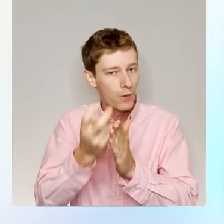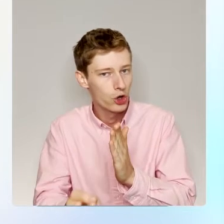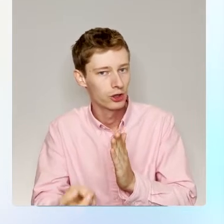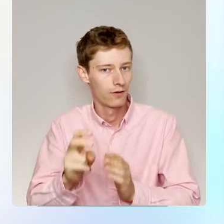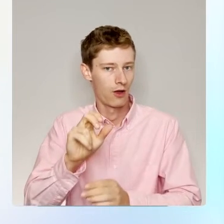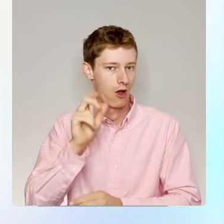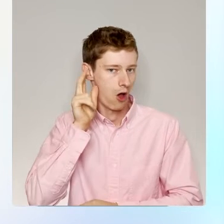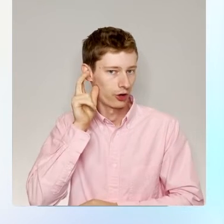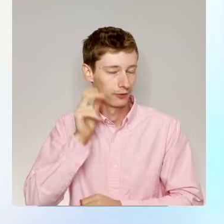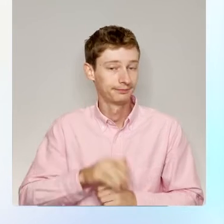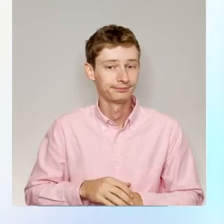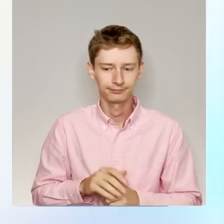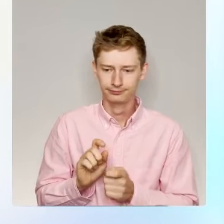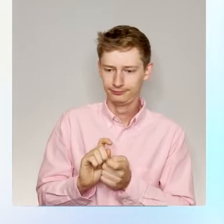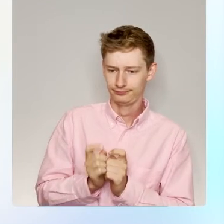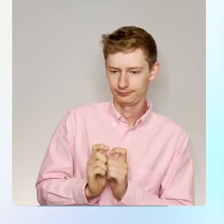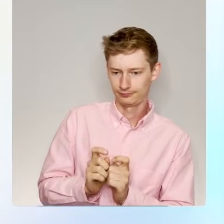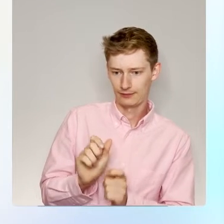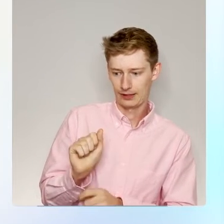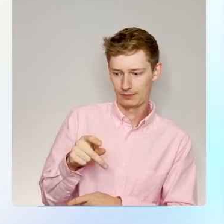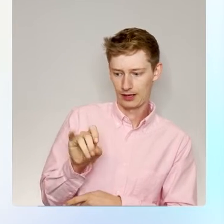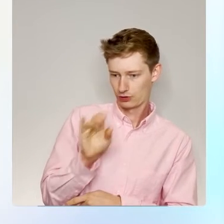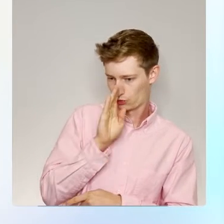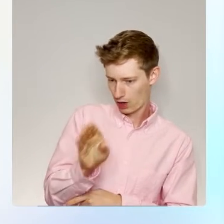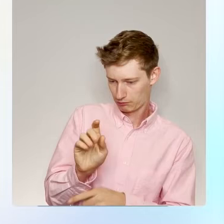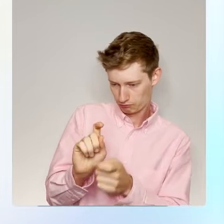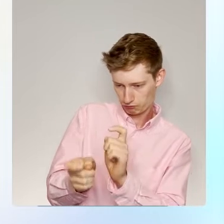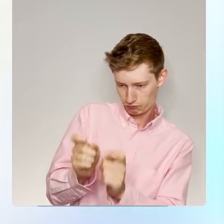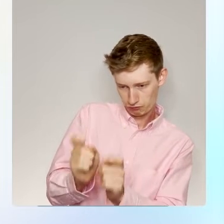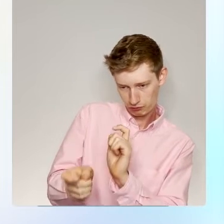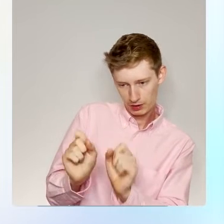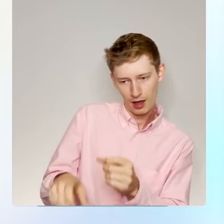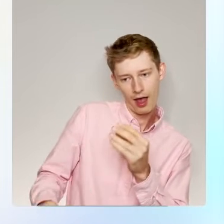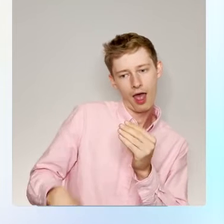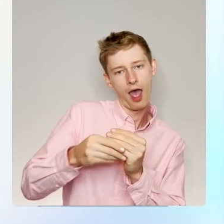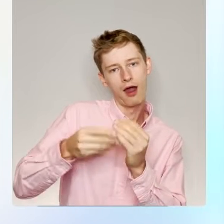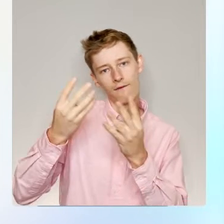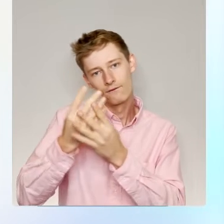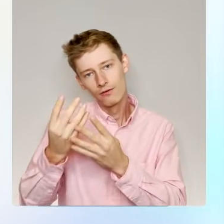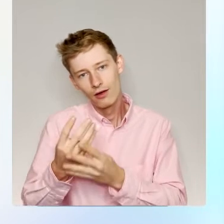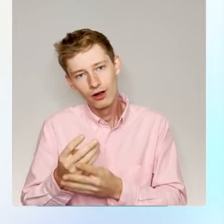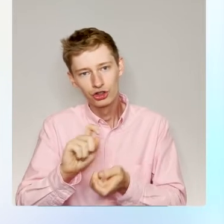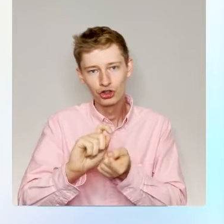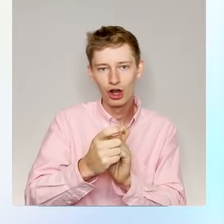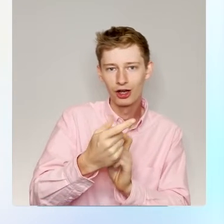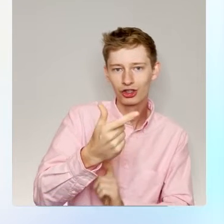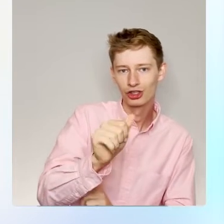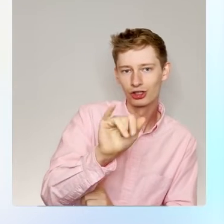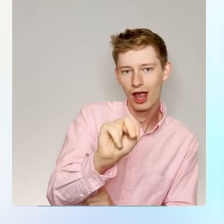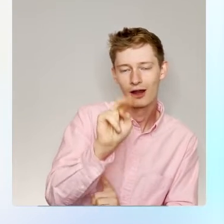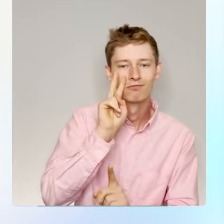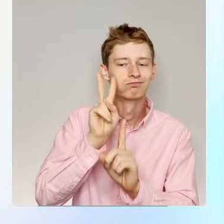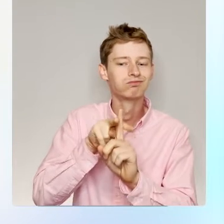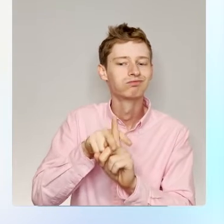that support ambisonic audio, which is a full-sphere surround sound format. We didn't use ambisonic audio for Flowerbed,